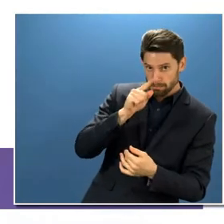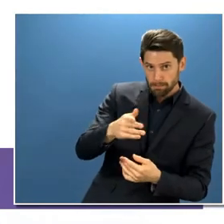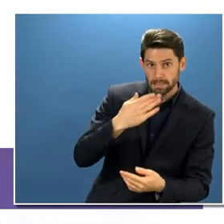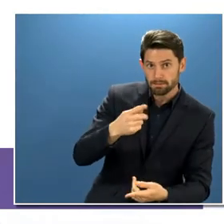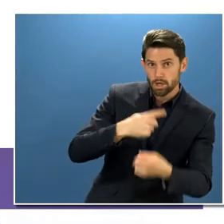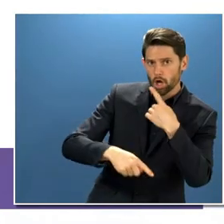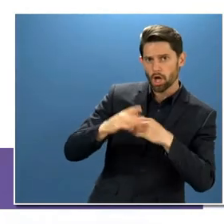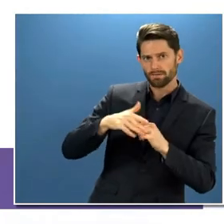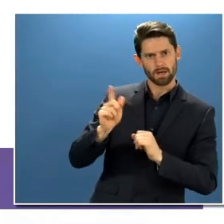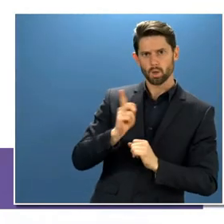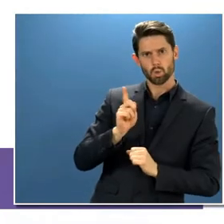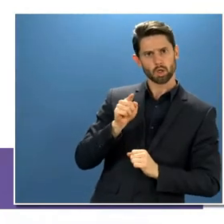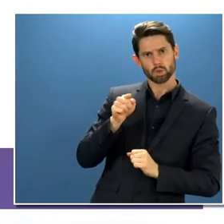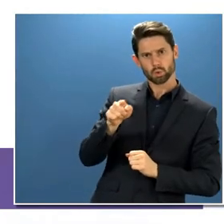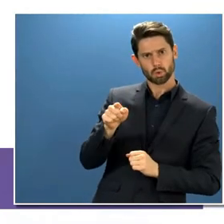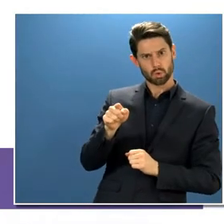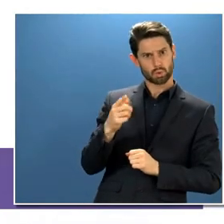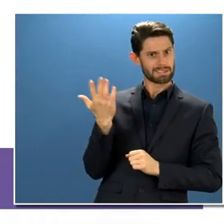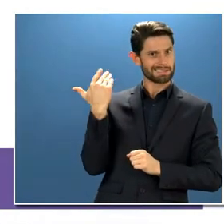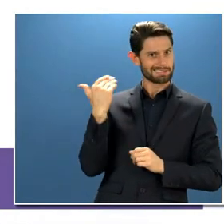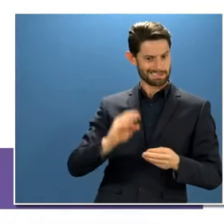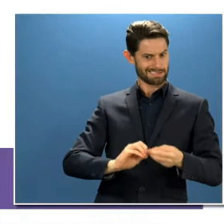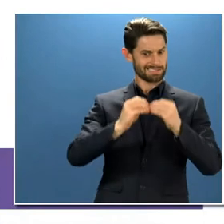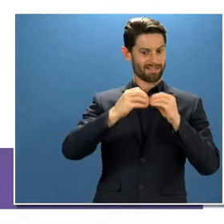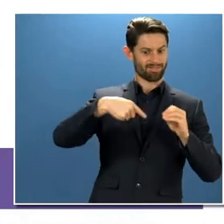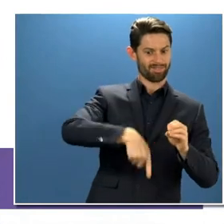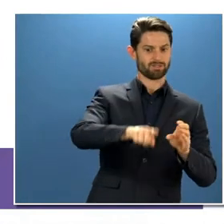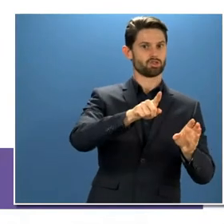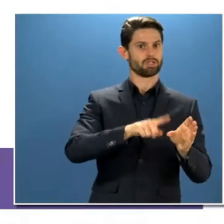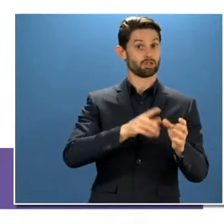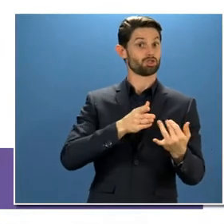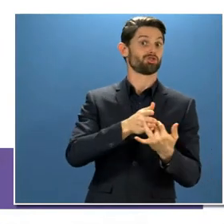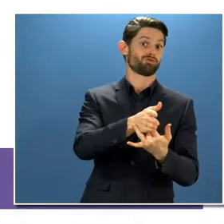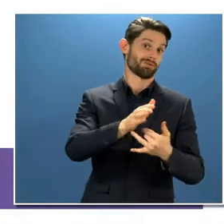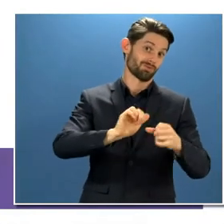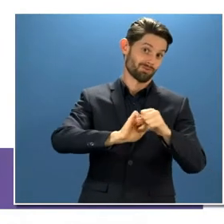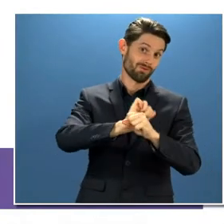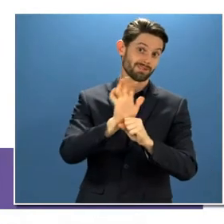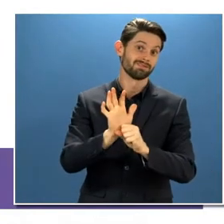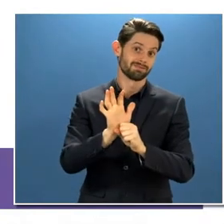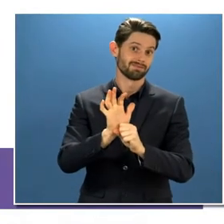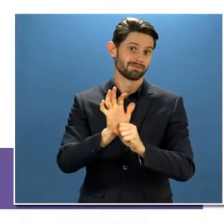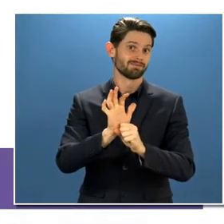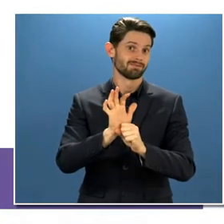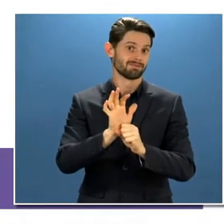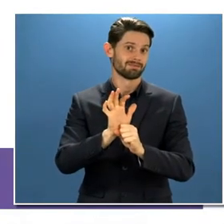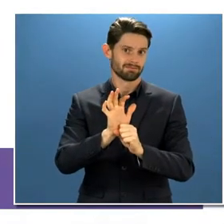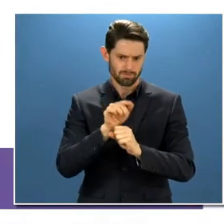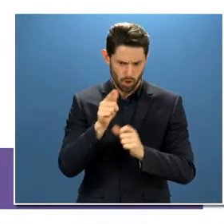you've been working on this year during the COVID-19 pandemic with young people?